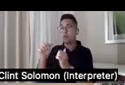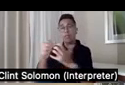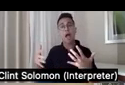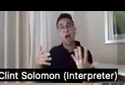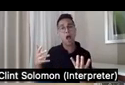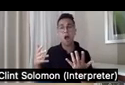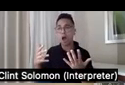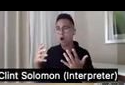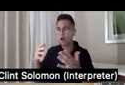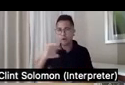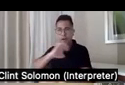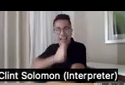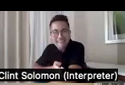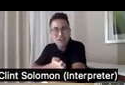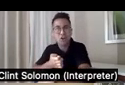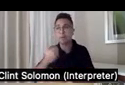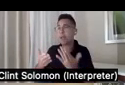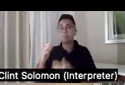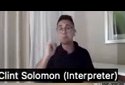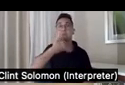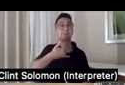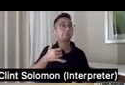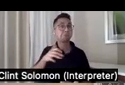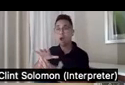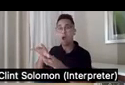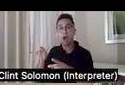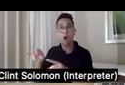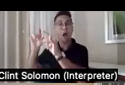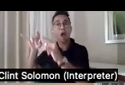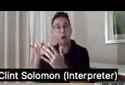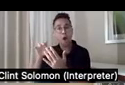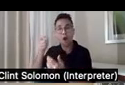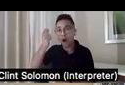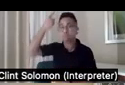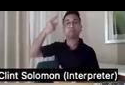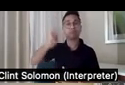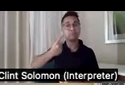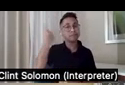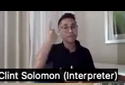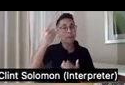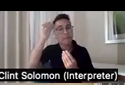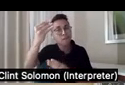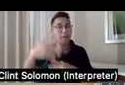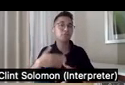maybe by accident pick up some information maybe we overhear our parents and we learn